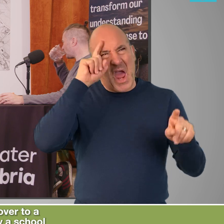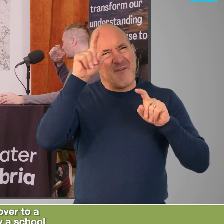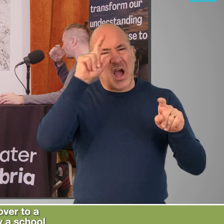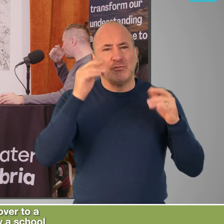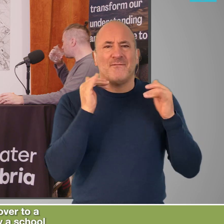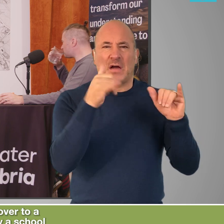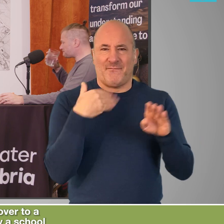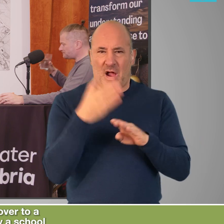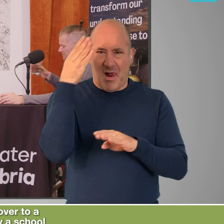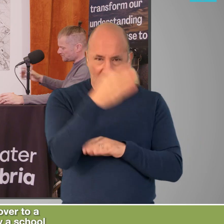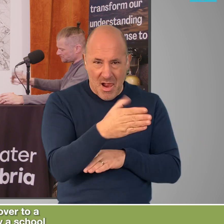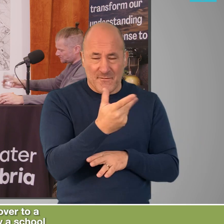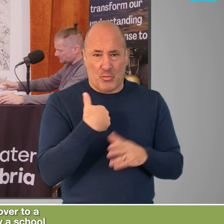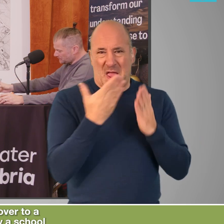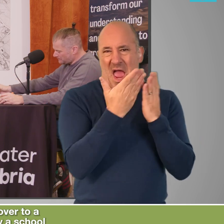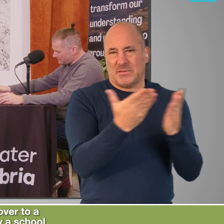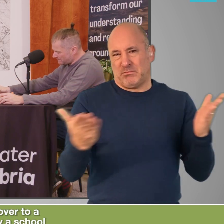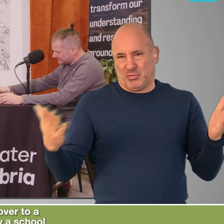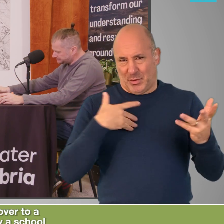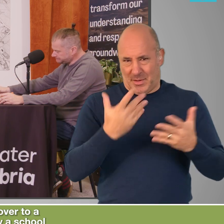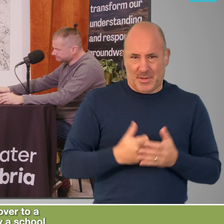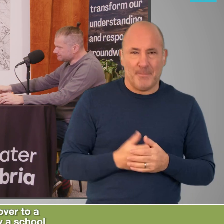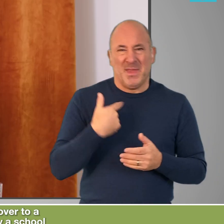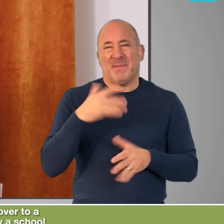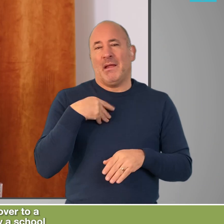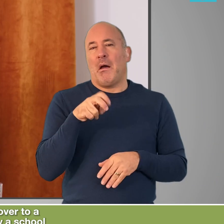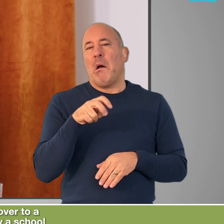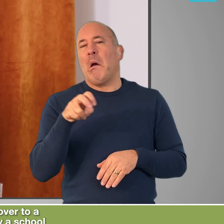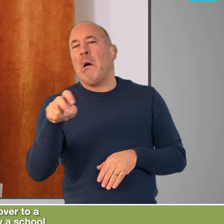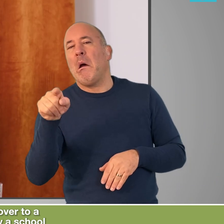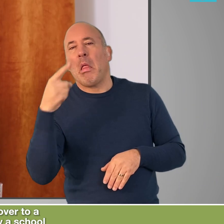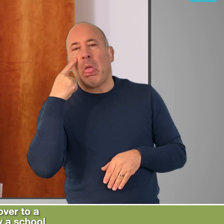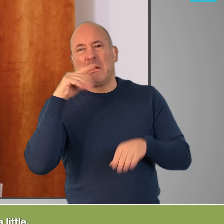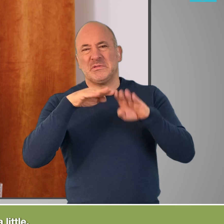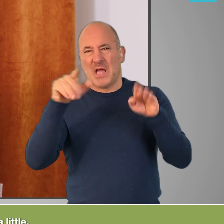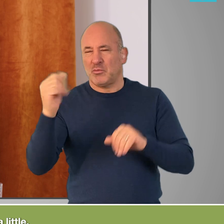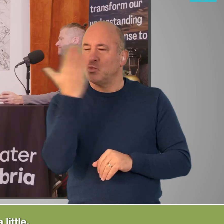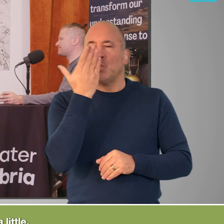but I got to walk over to a stand presented by a school and there was a little,